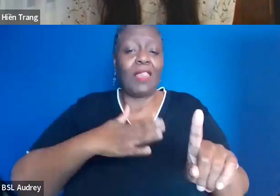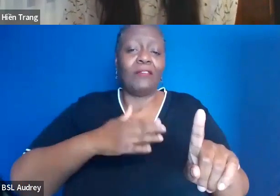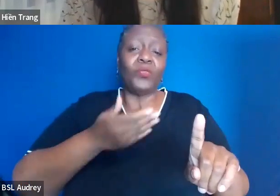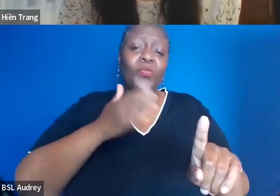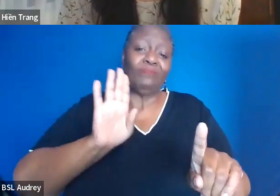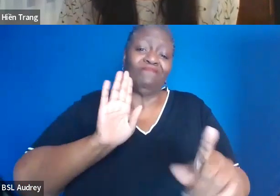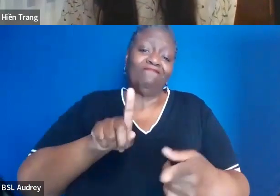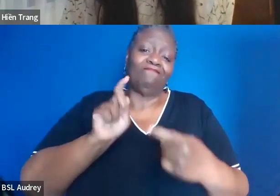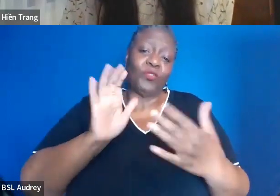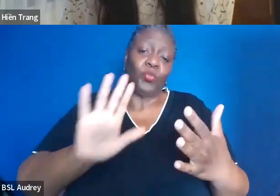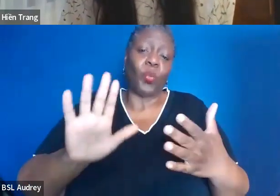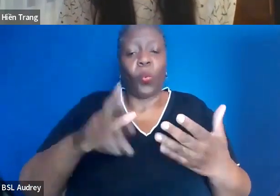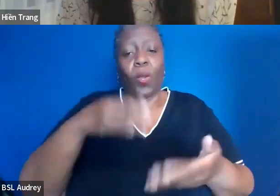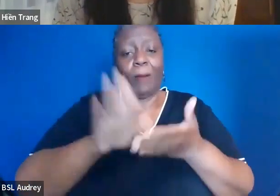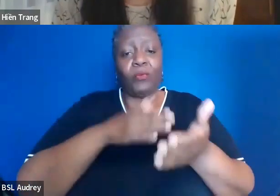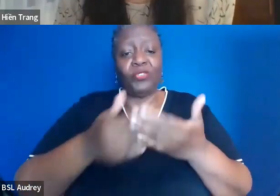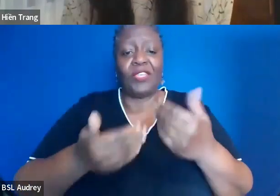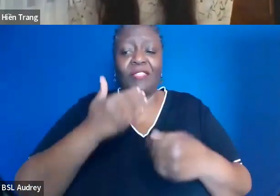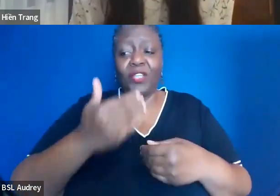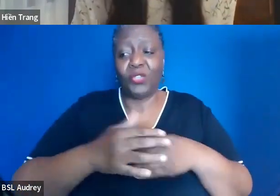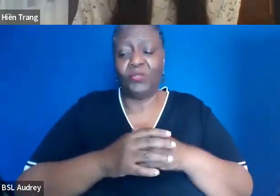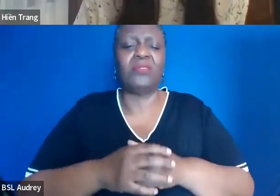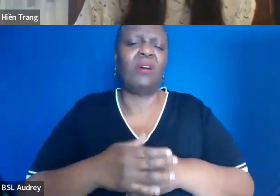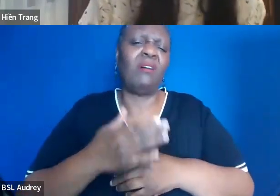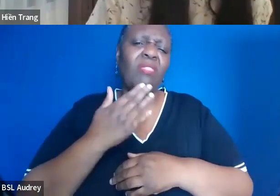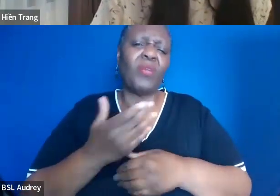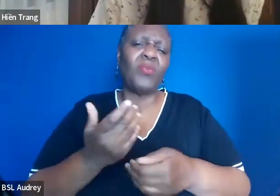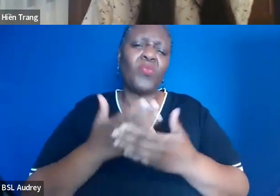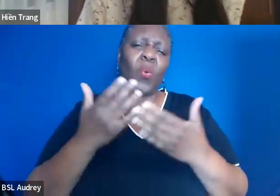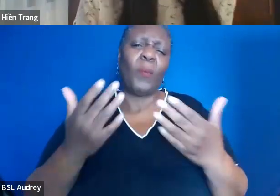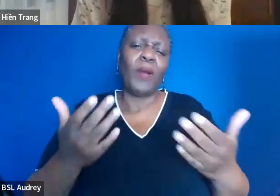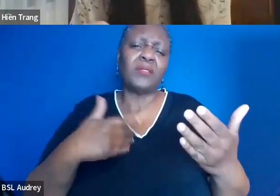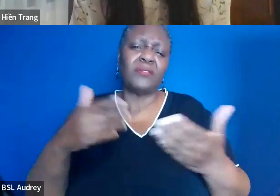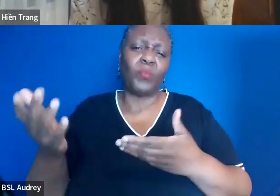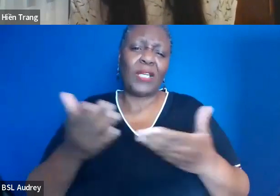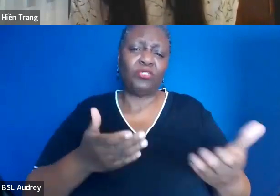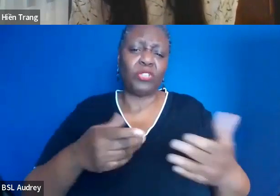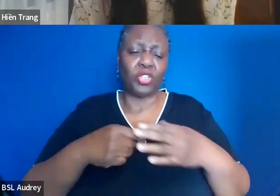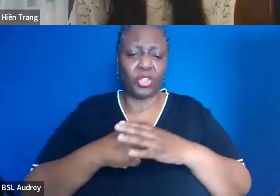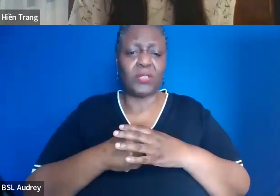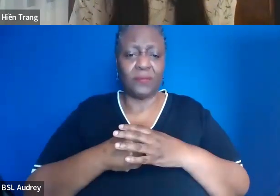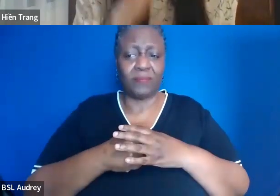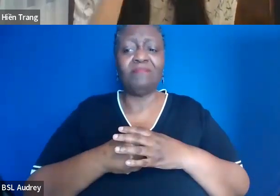thank you all right thank you so much for the introduction introduction um hi again my name is